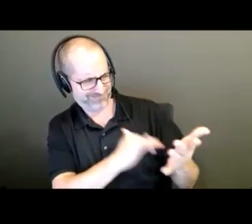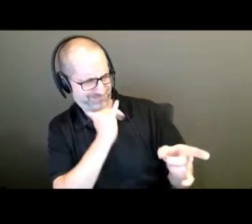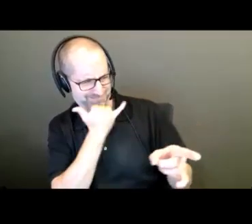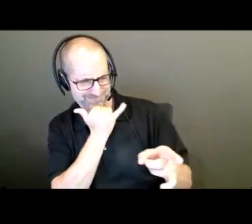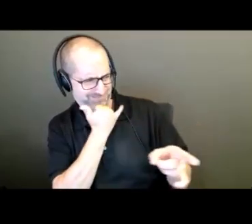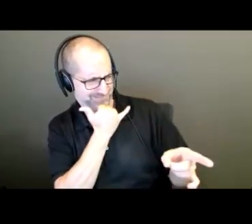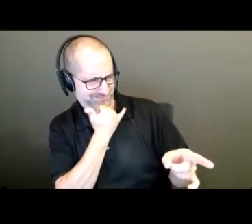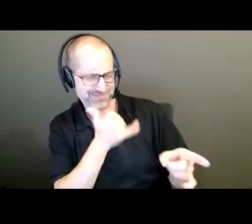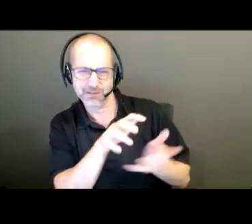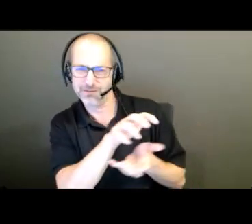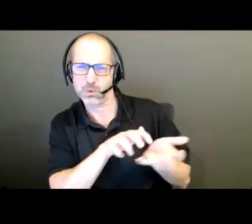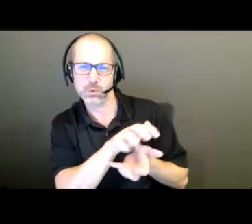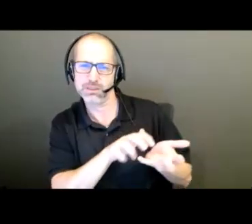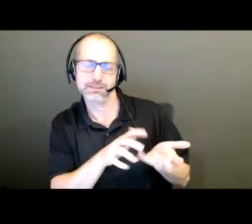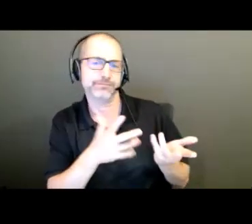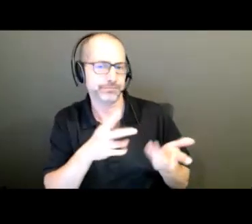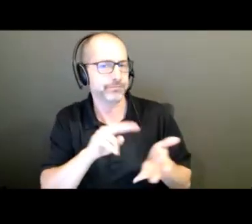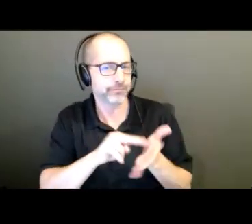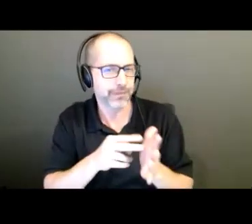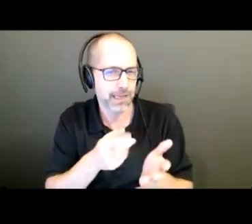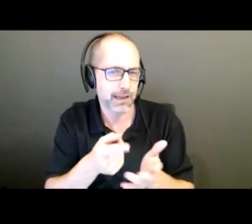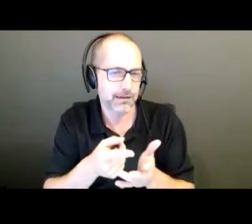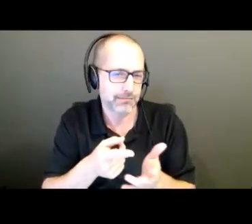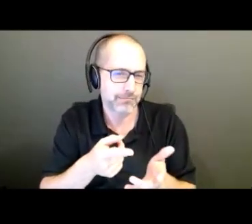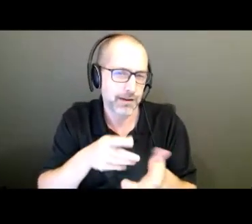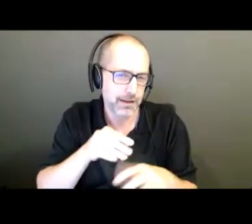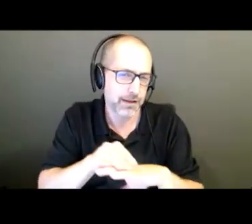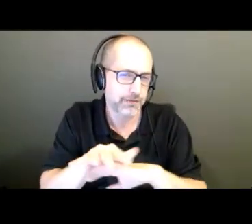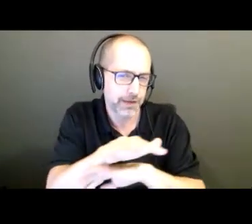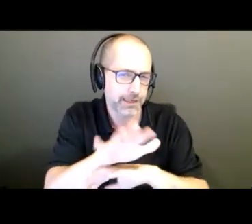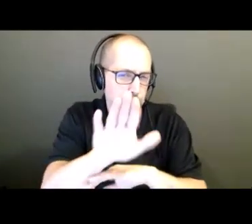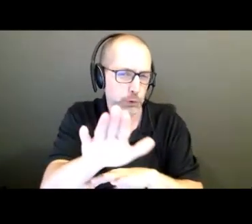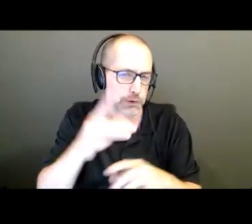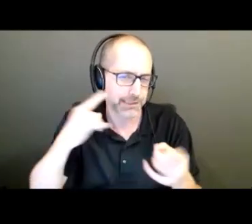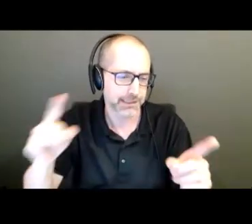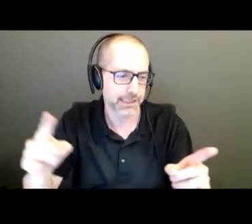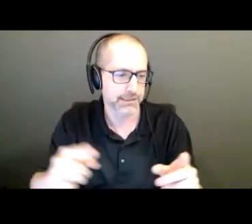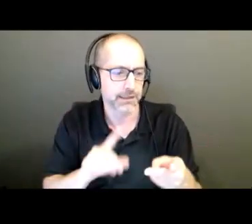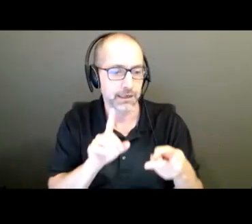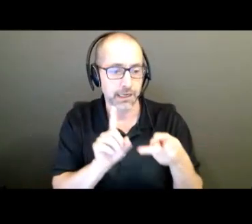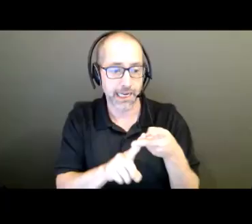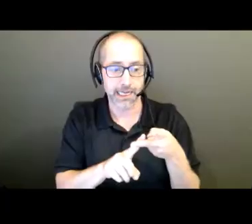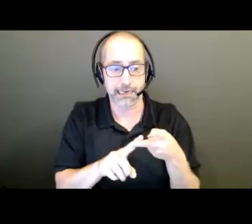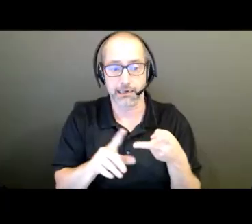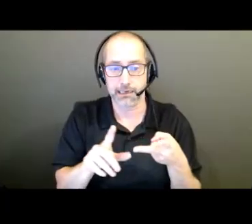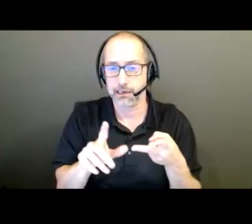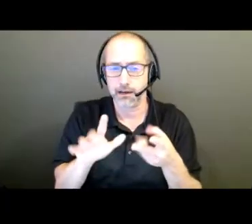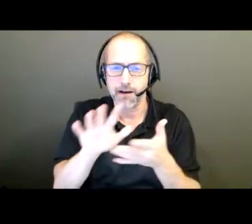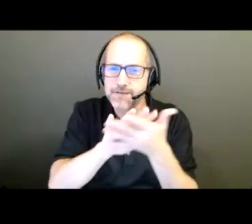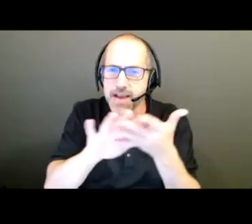Stay away from brief or vague statements because these really create more questions